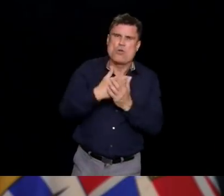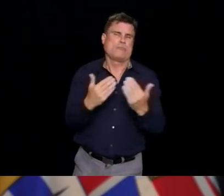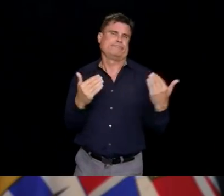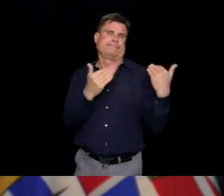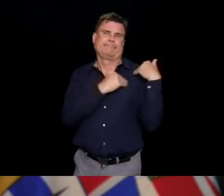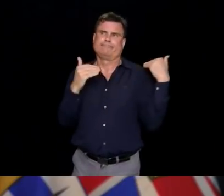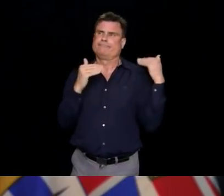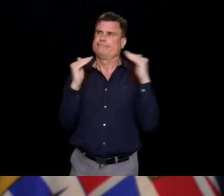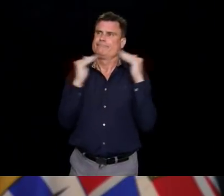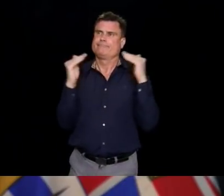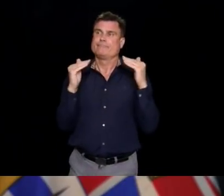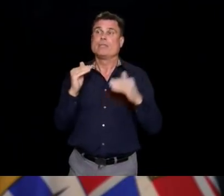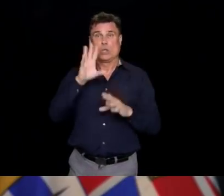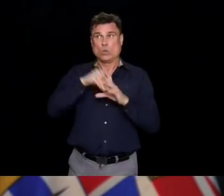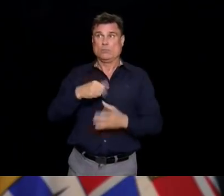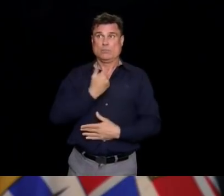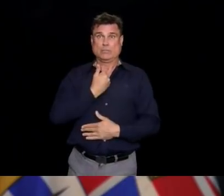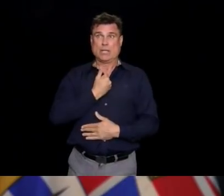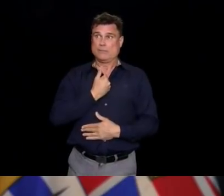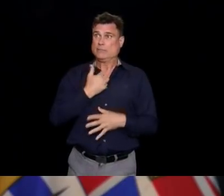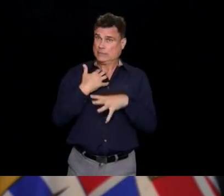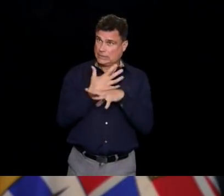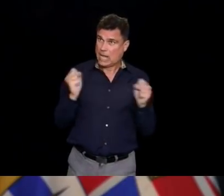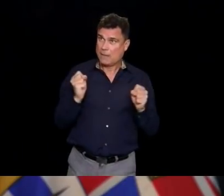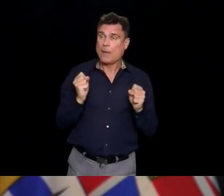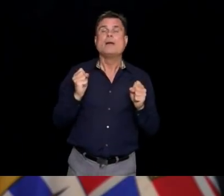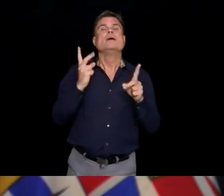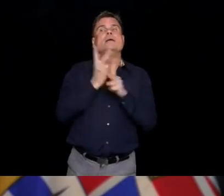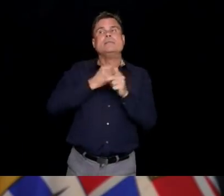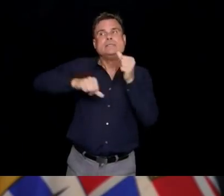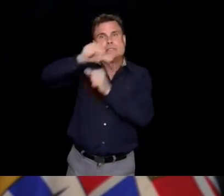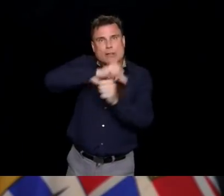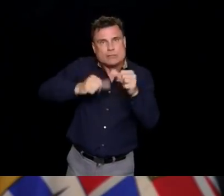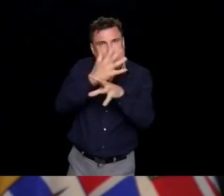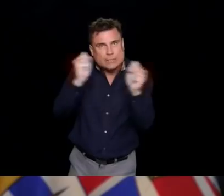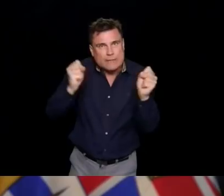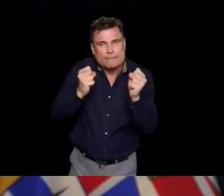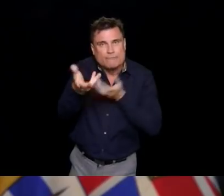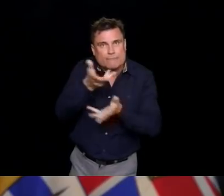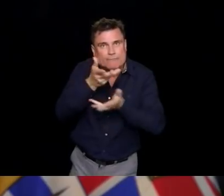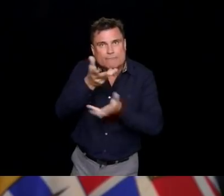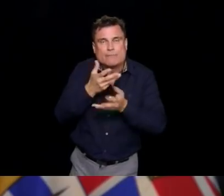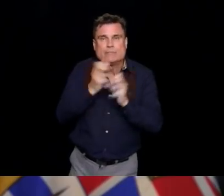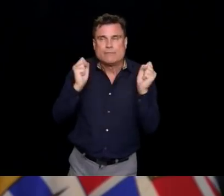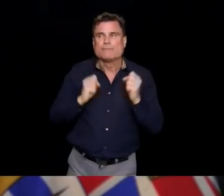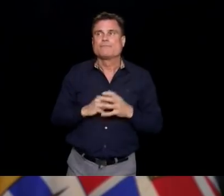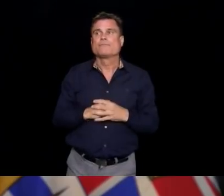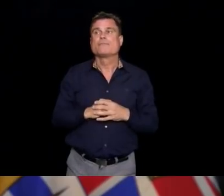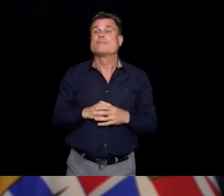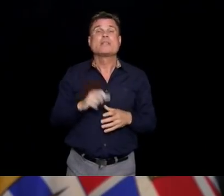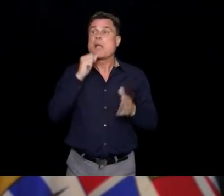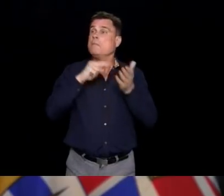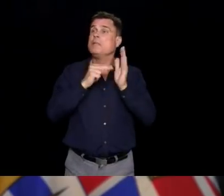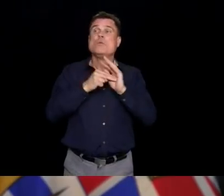to enjoy each others company safely. So whether you are at home or on vacation, young or old, we'll continue to have a role